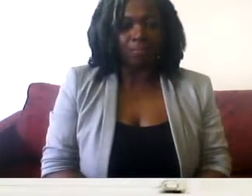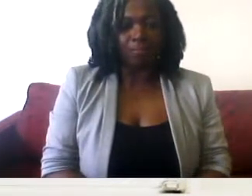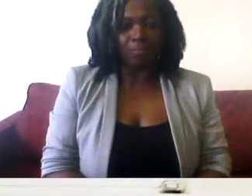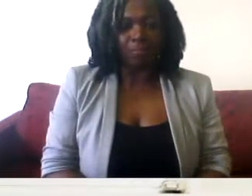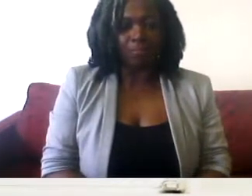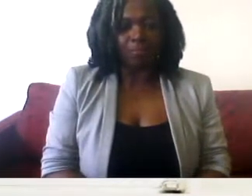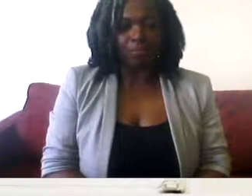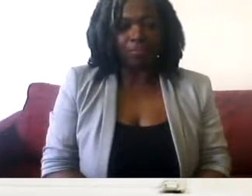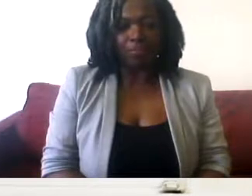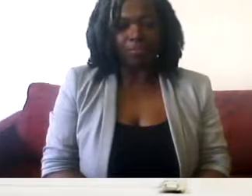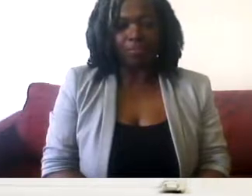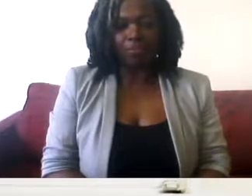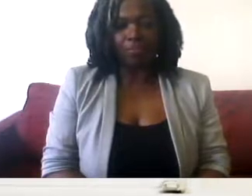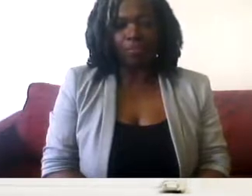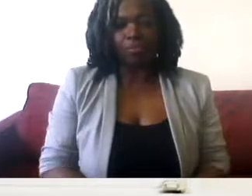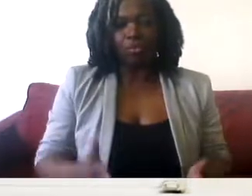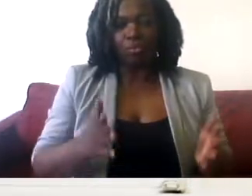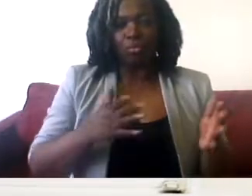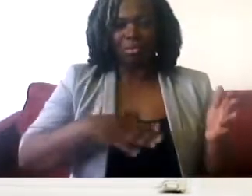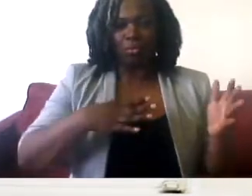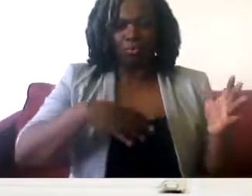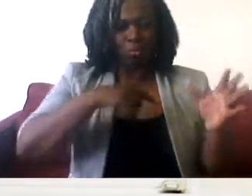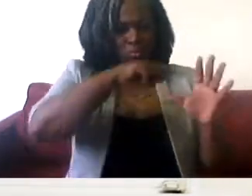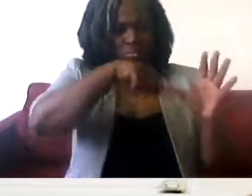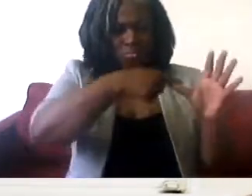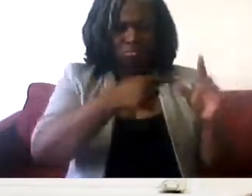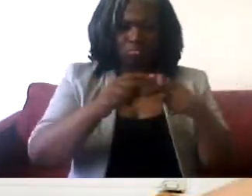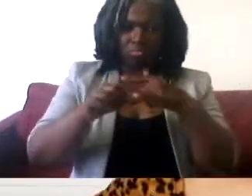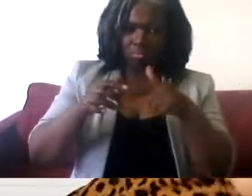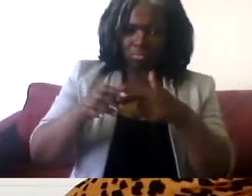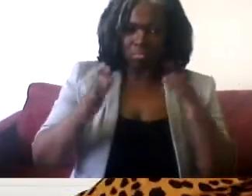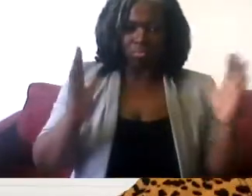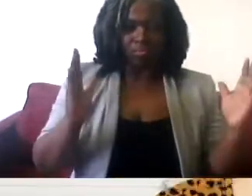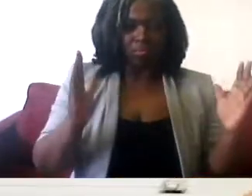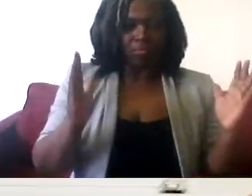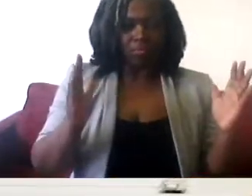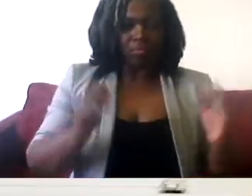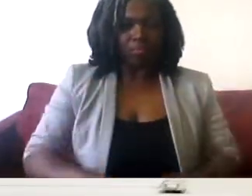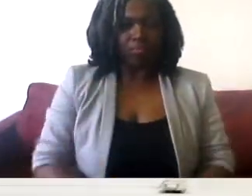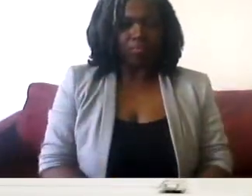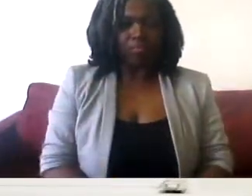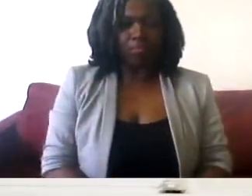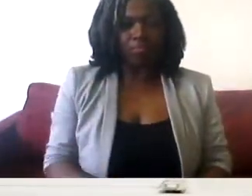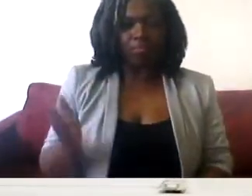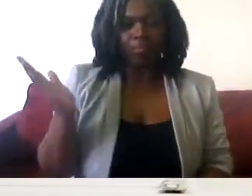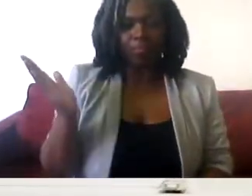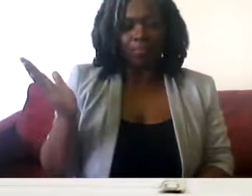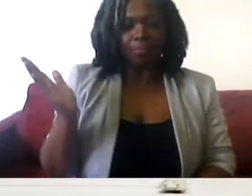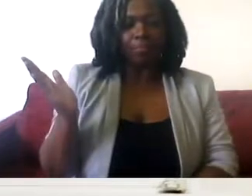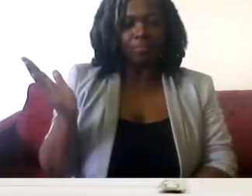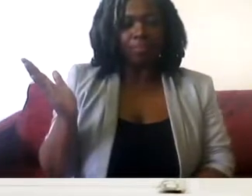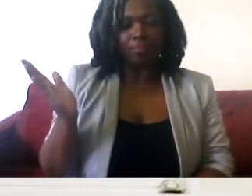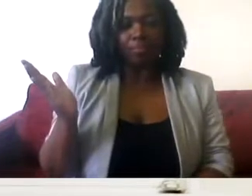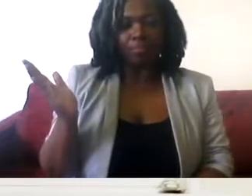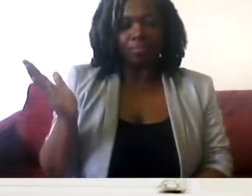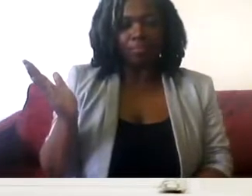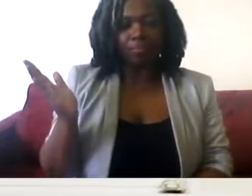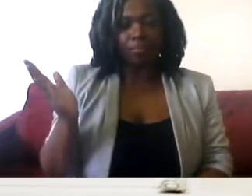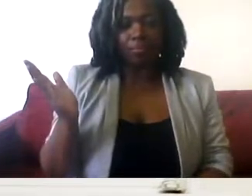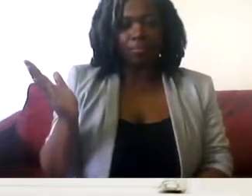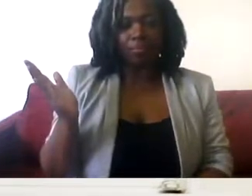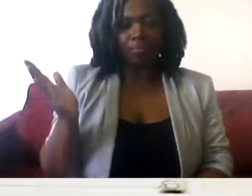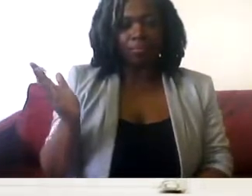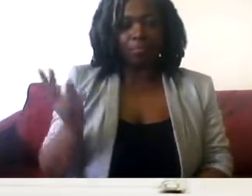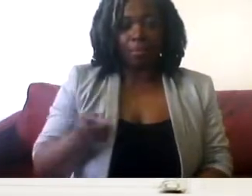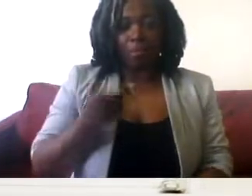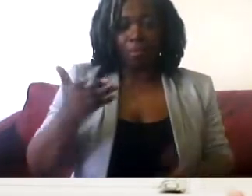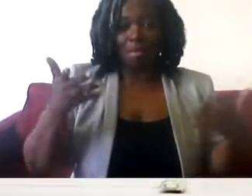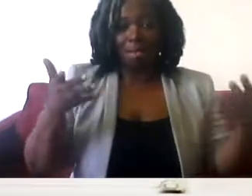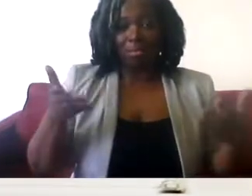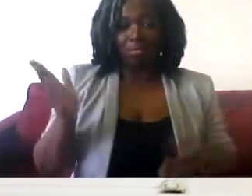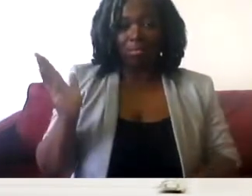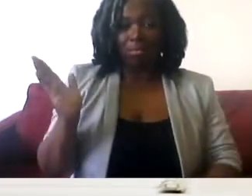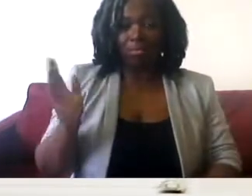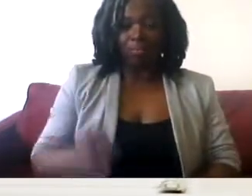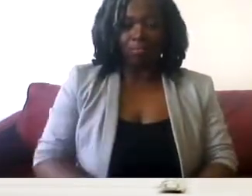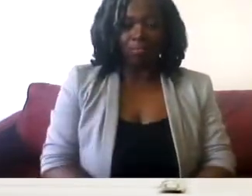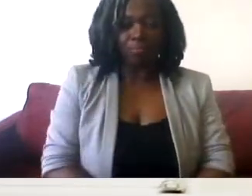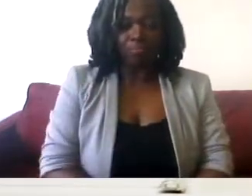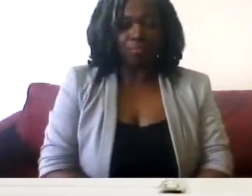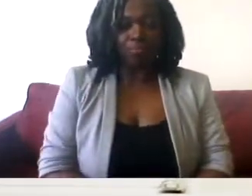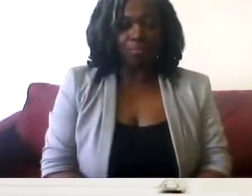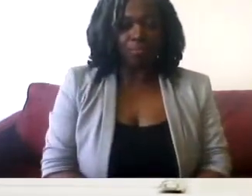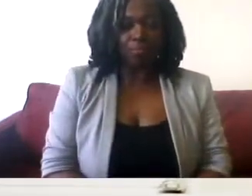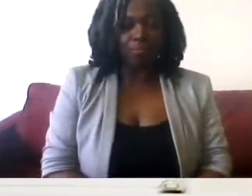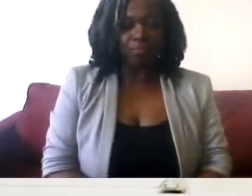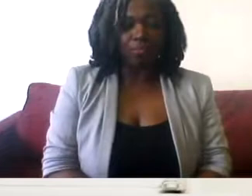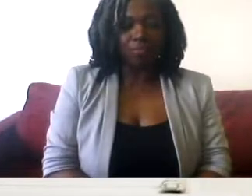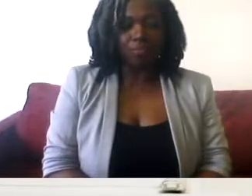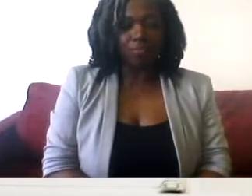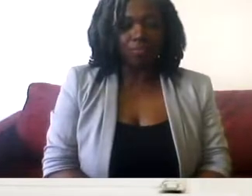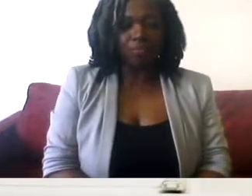around another loop, like so. Do this on